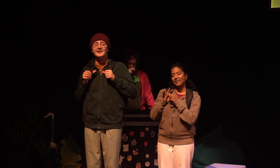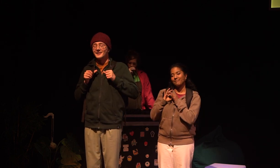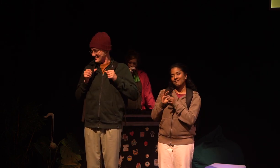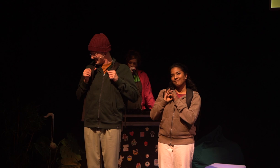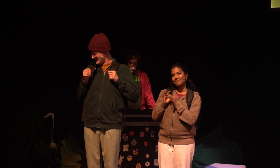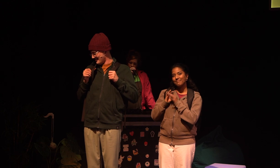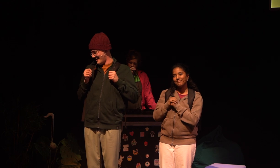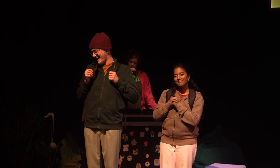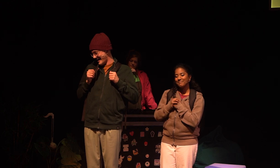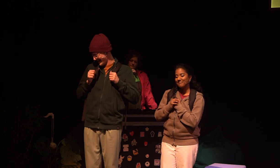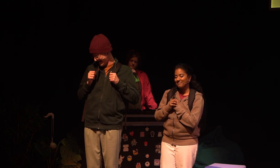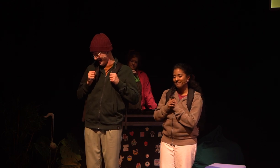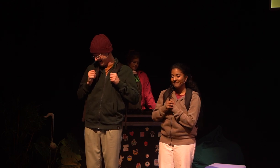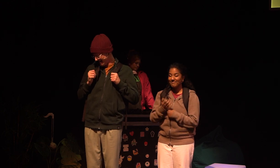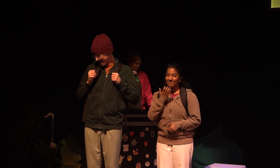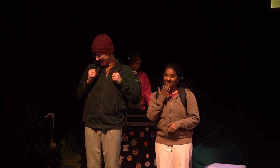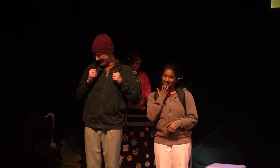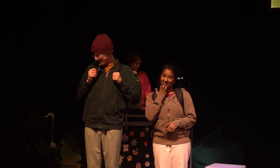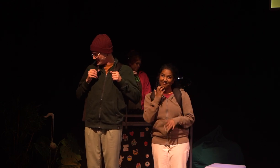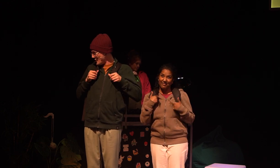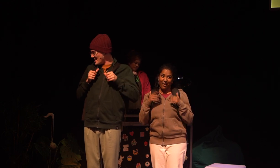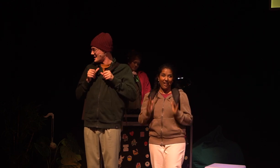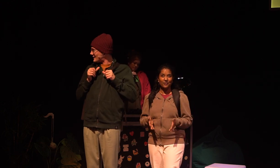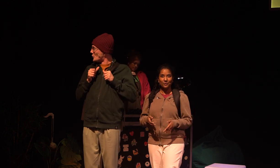Like - Yeah. Yeah, it was still me that had to